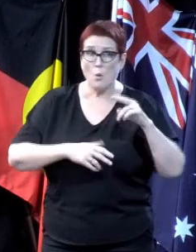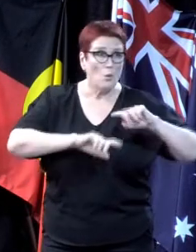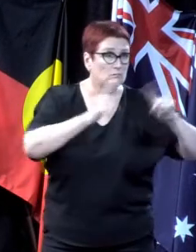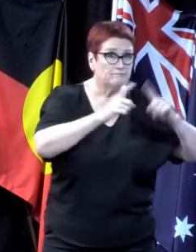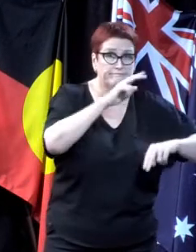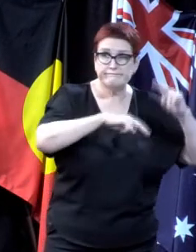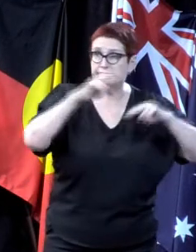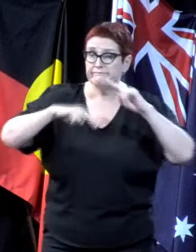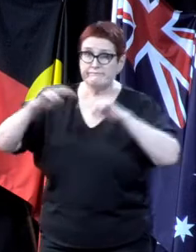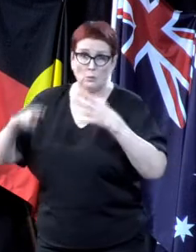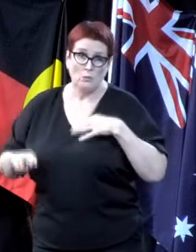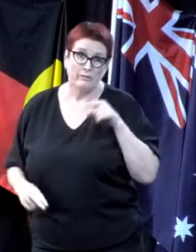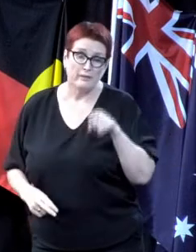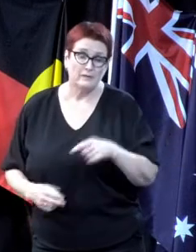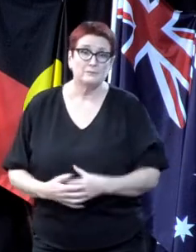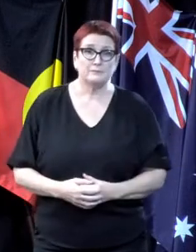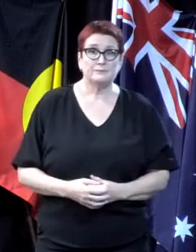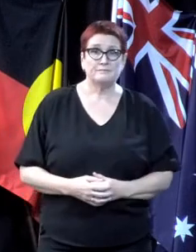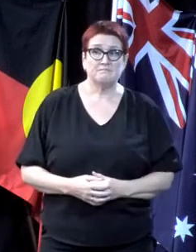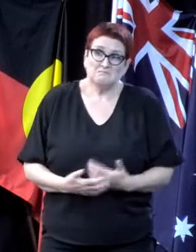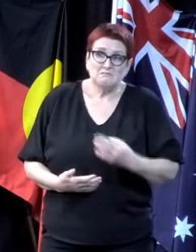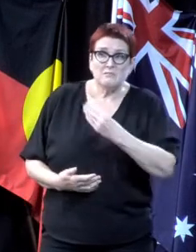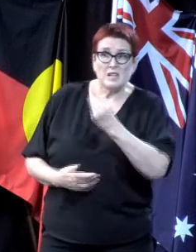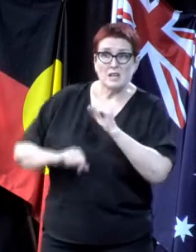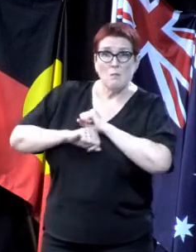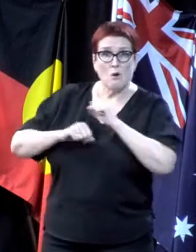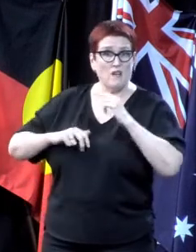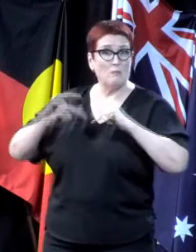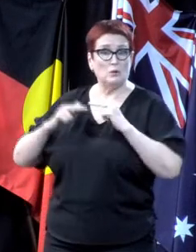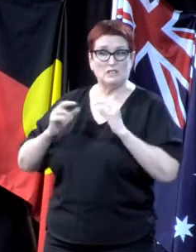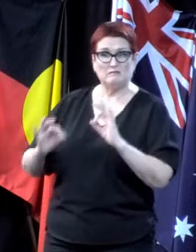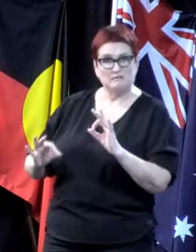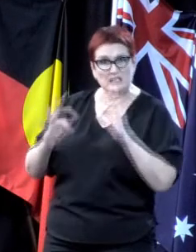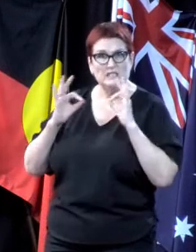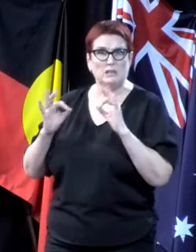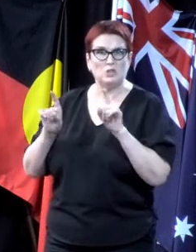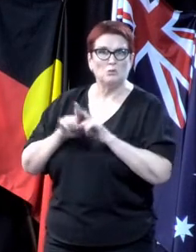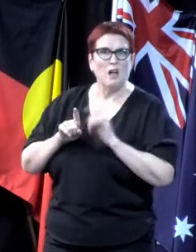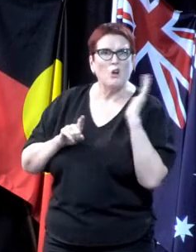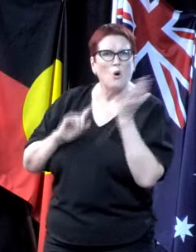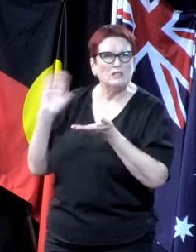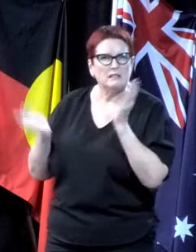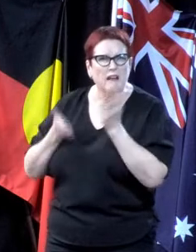Because a number of our buildings, they’re specialised classrooms like hospitality centres, and so forth, that they need to access